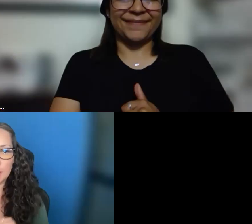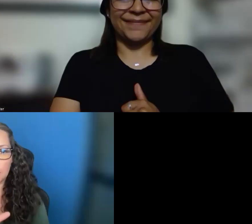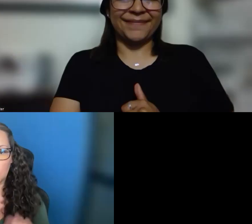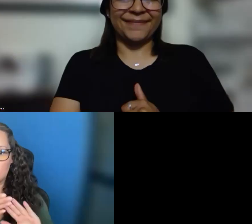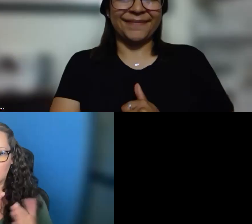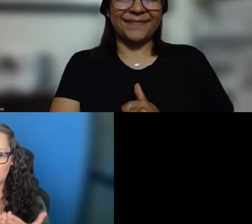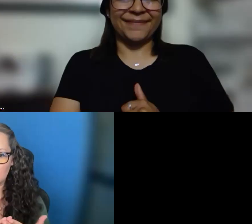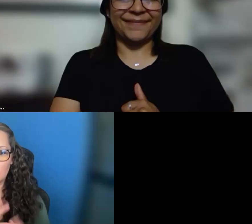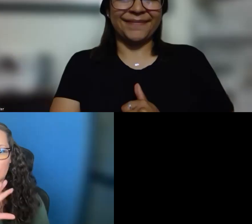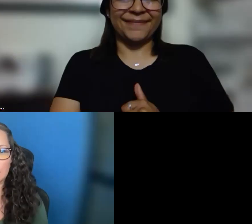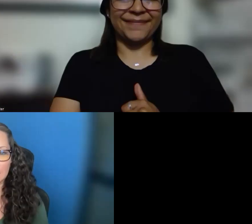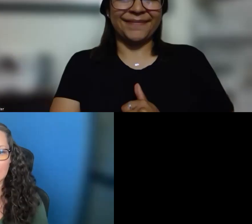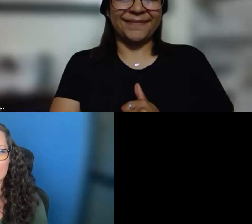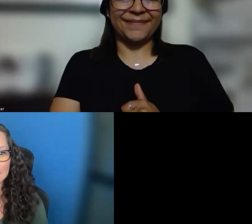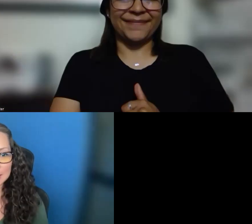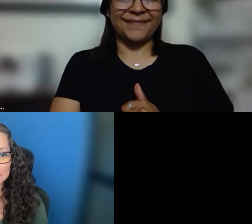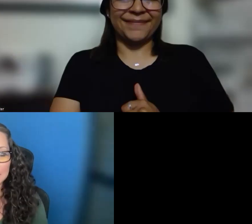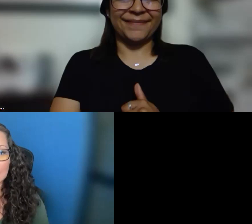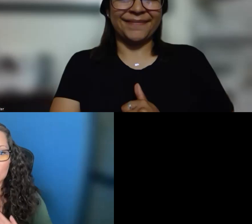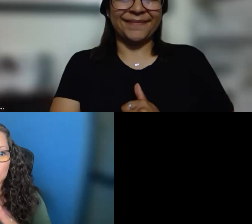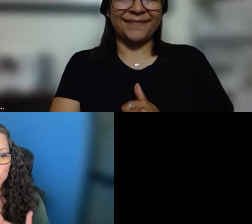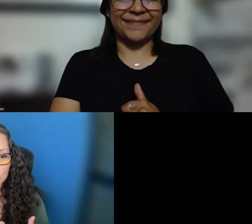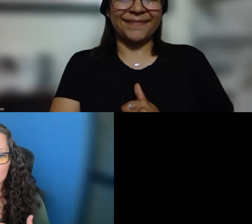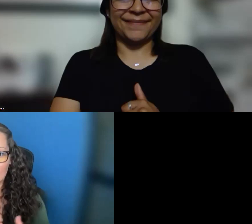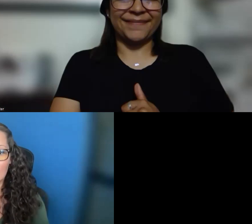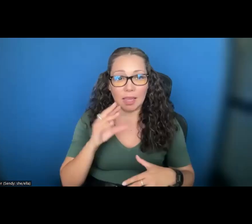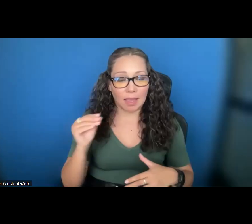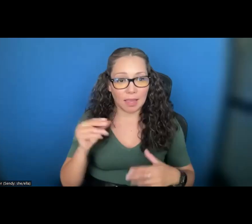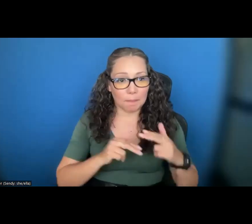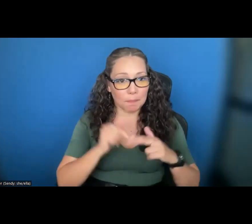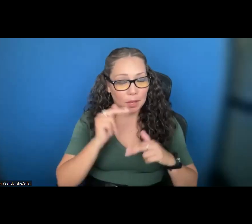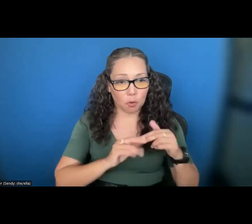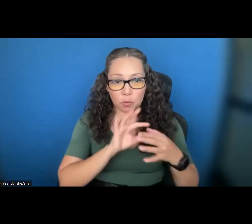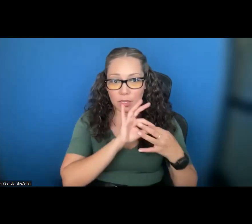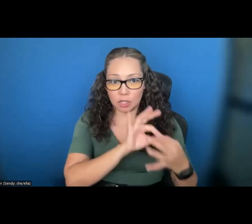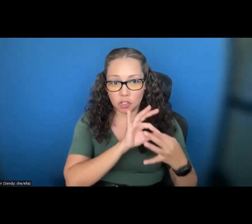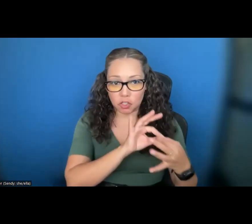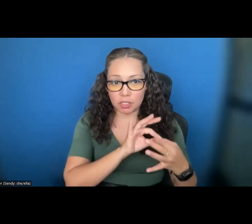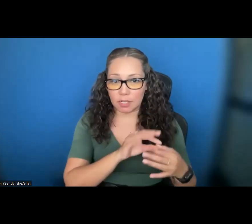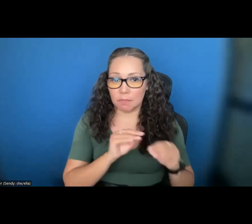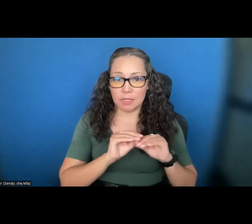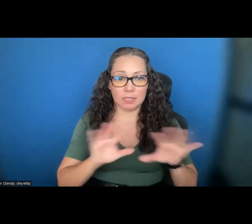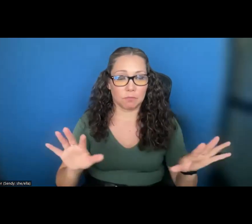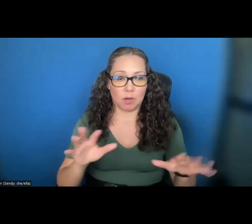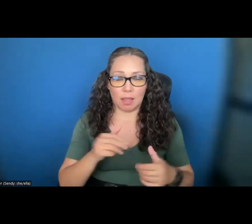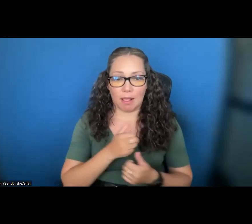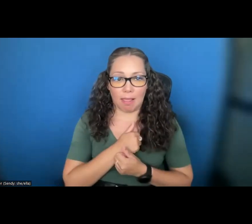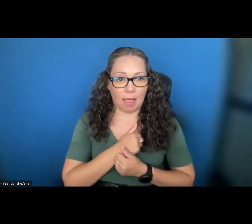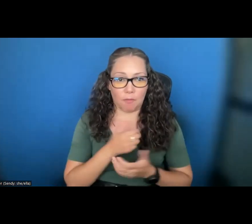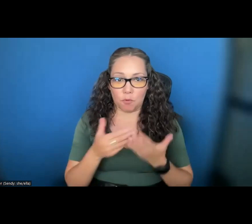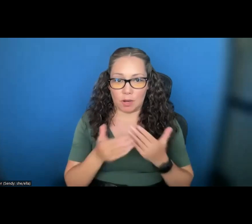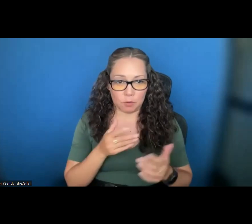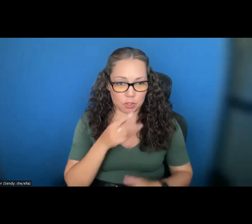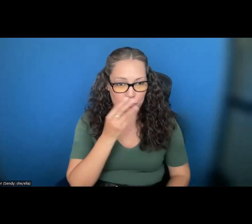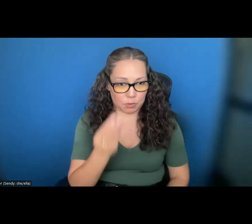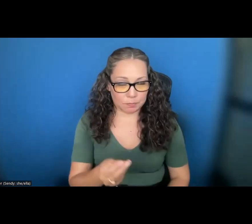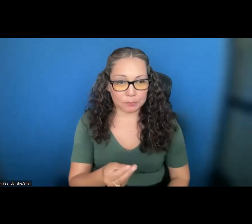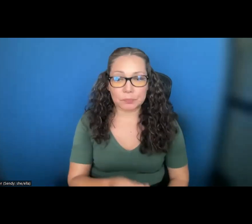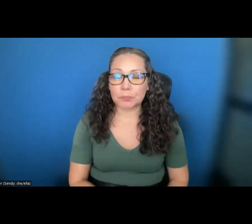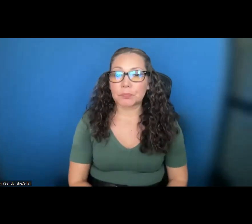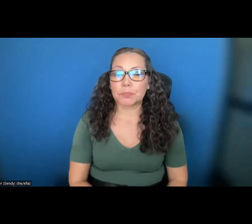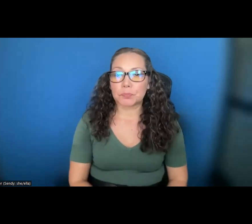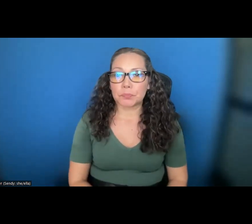disability community and just built relationships and spread love wherever she went so um we will